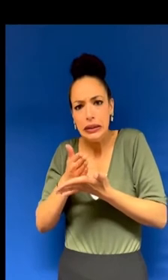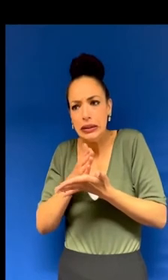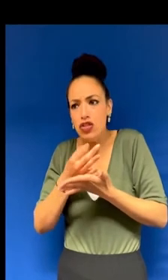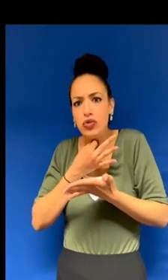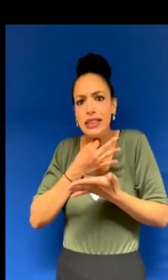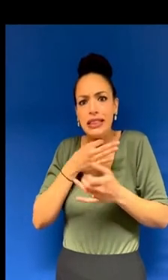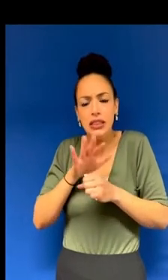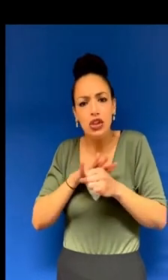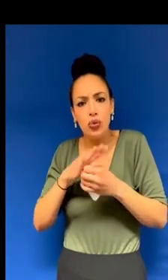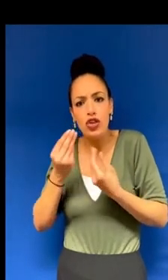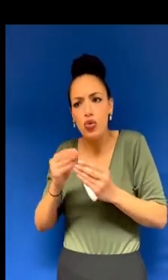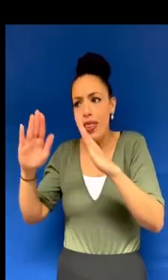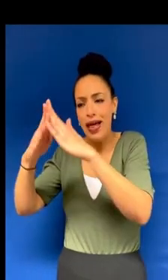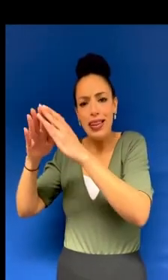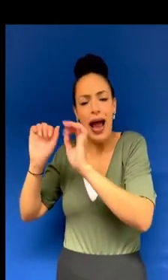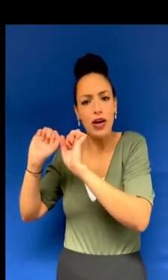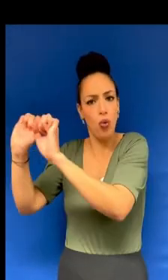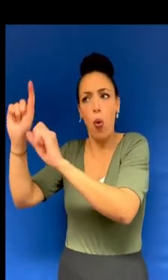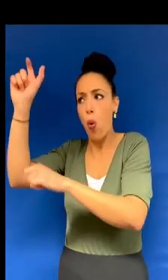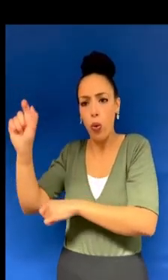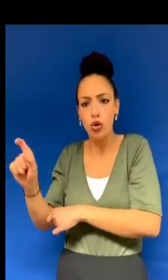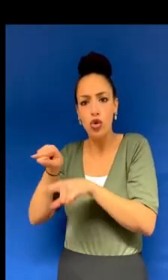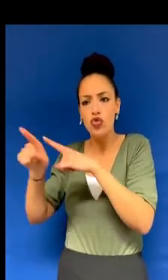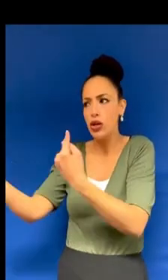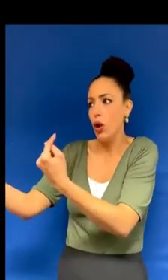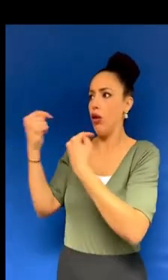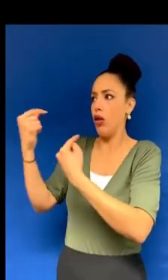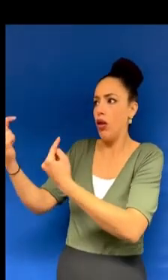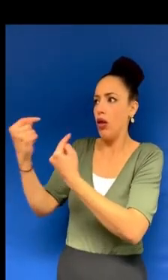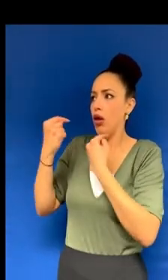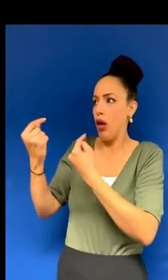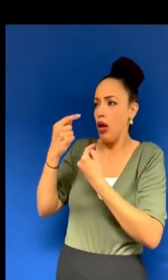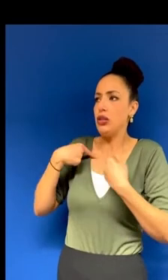are falling into poverty, and what that means for their housing situation is that they're in a very